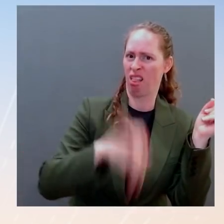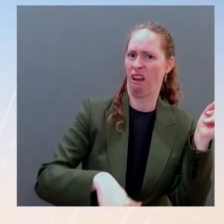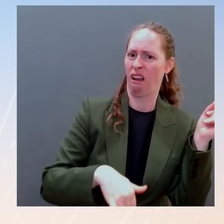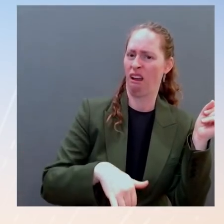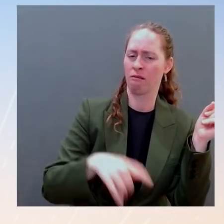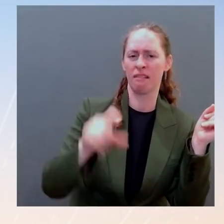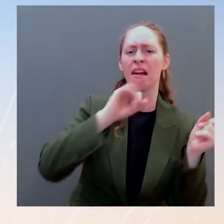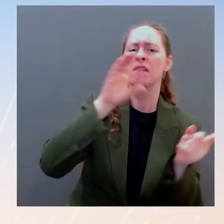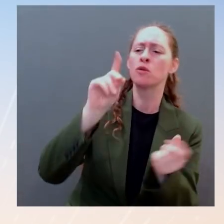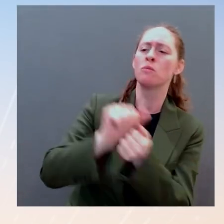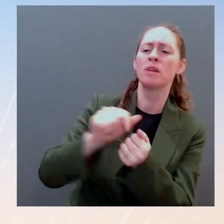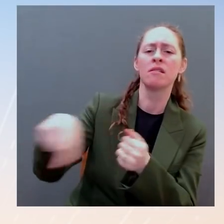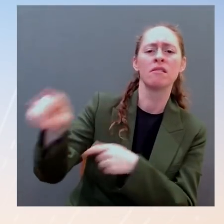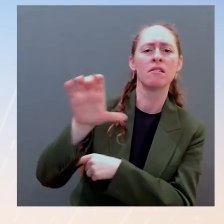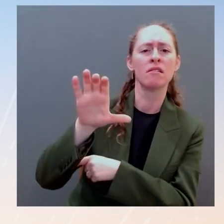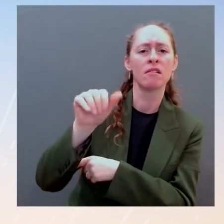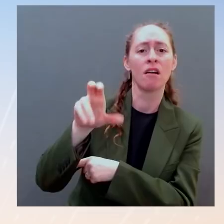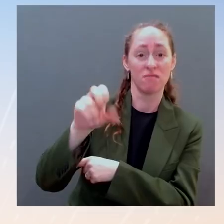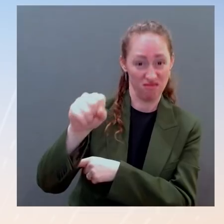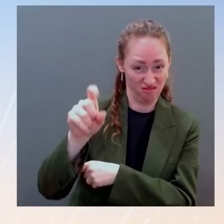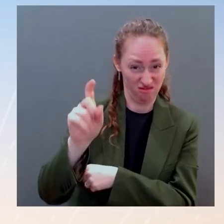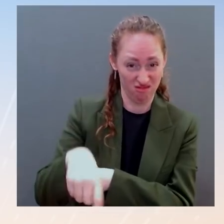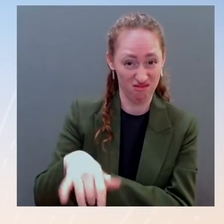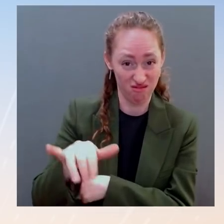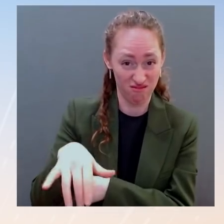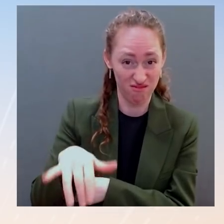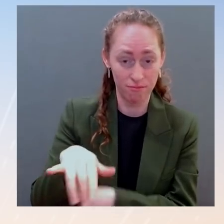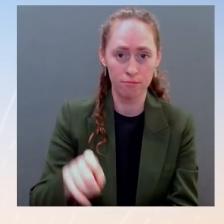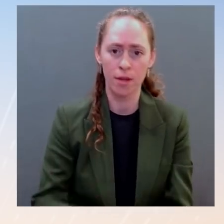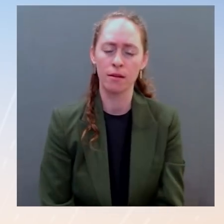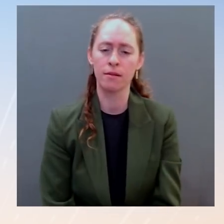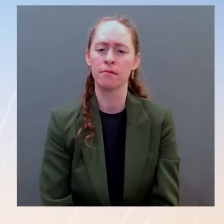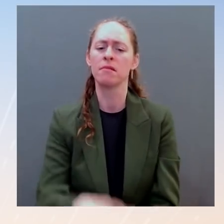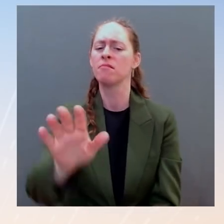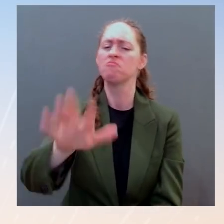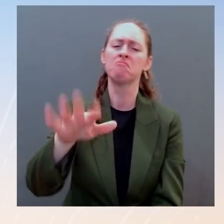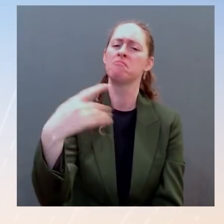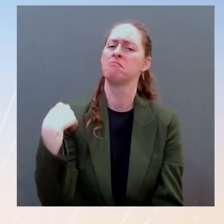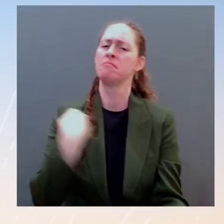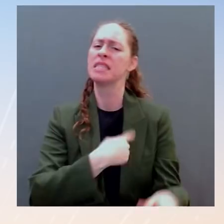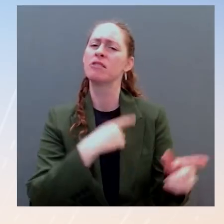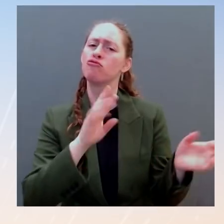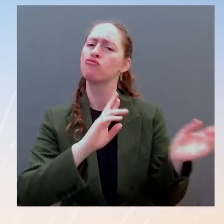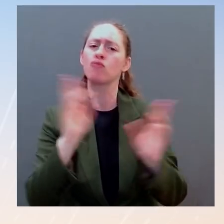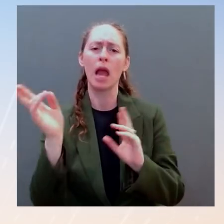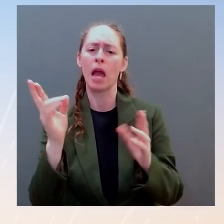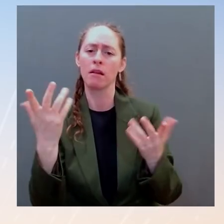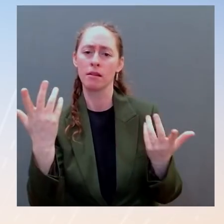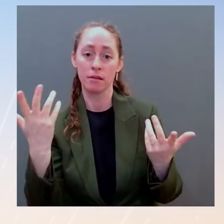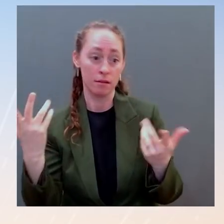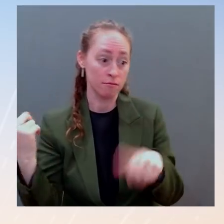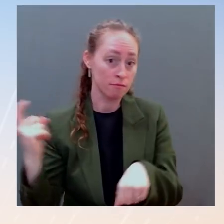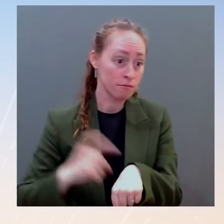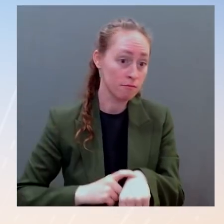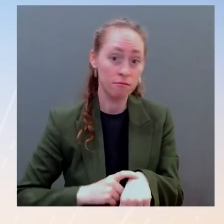the lifting of Title 42, a decision that was made by the CDC. I would note that there are a range of views on Title 42.